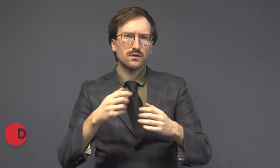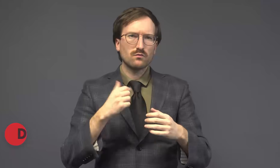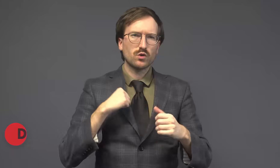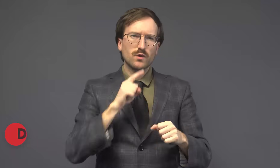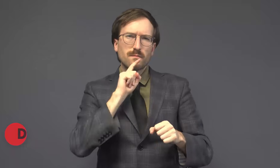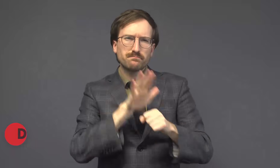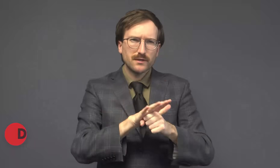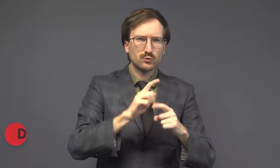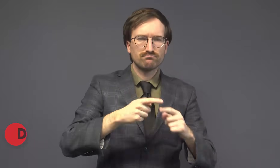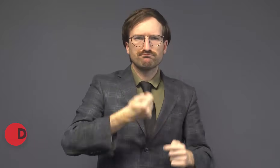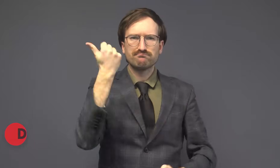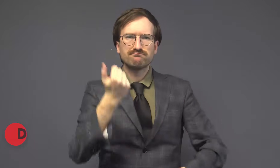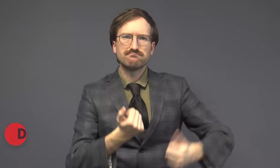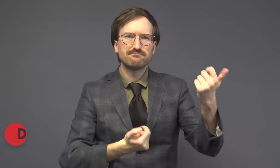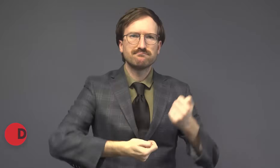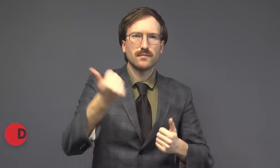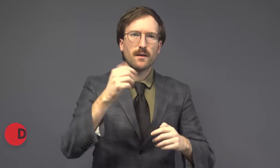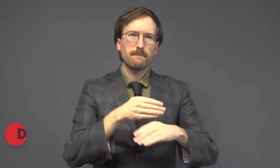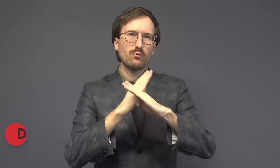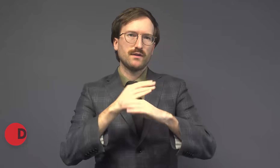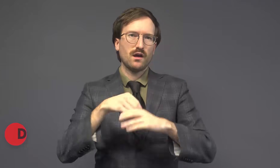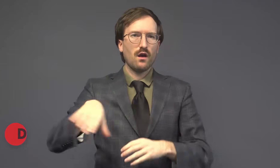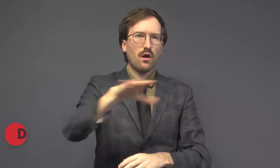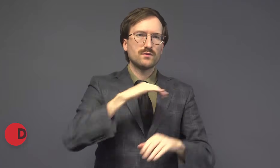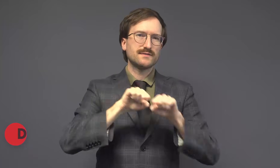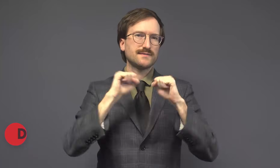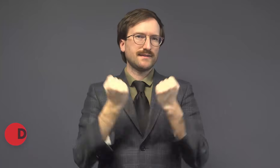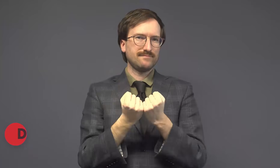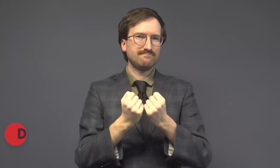follow through on commitments on removing barriers on all aspects of the society.